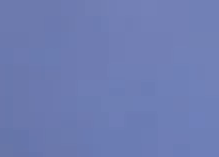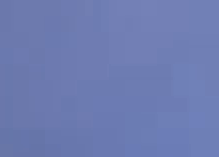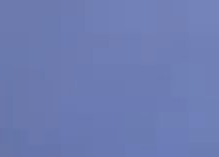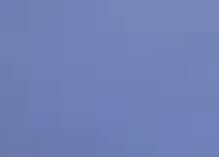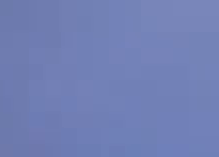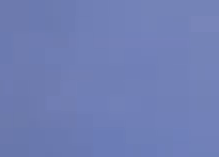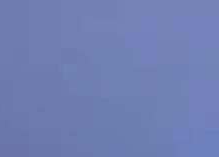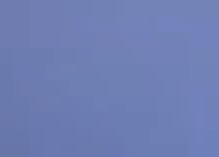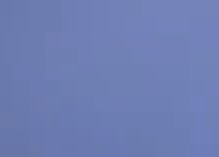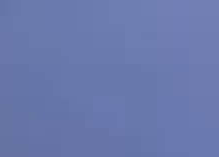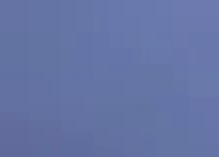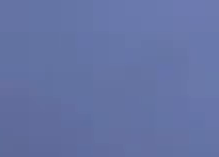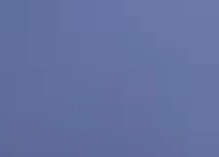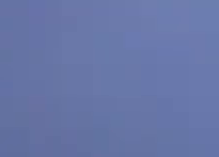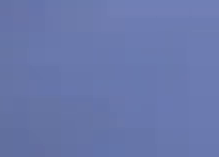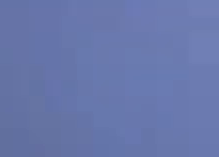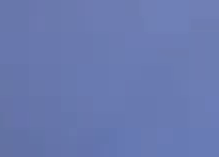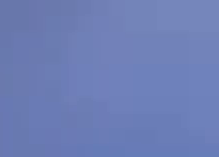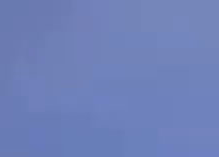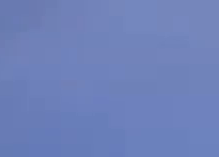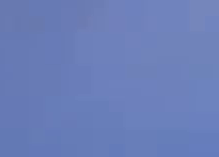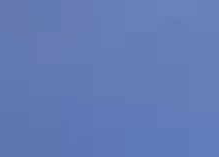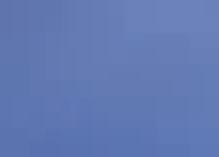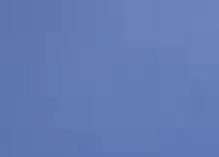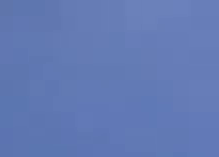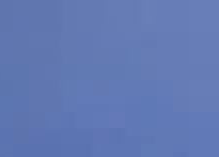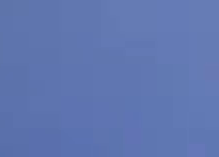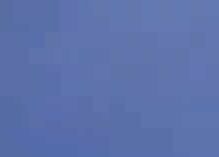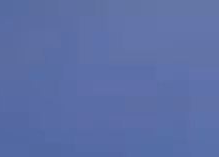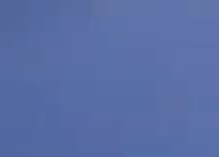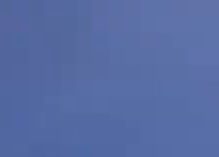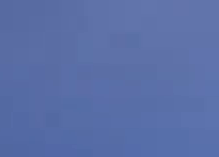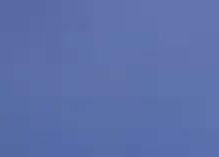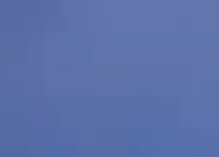introduce you to myself and the